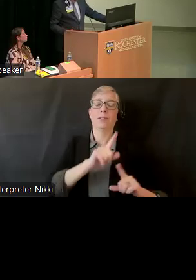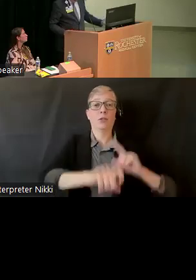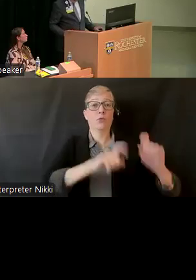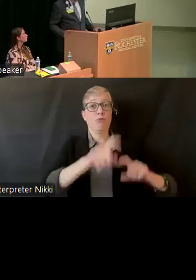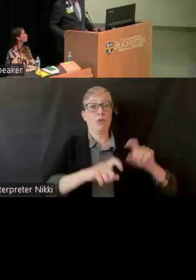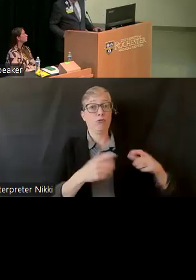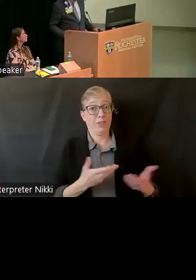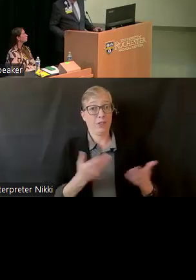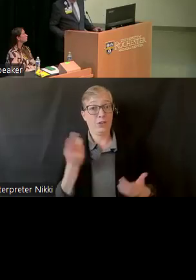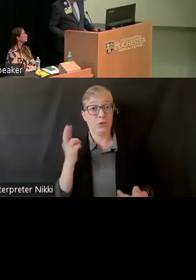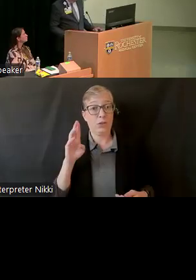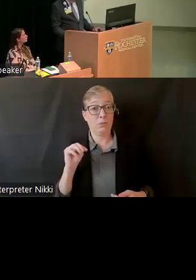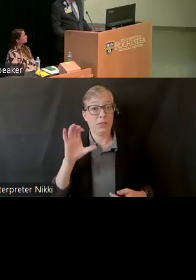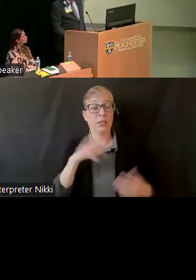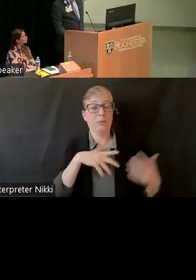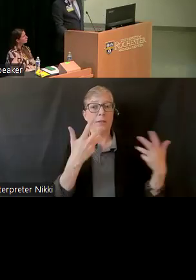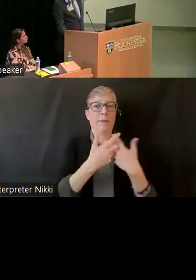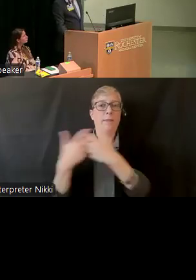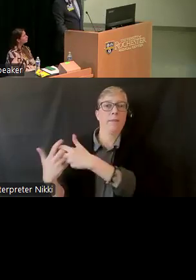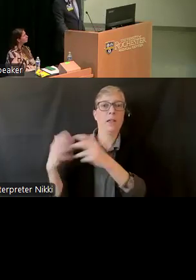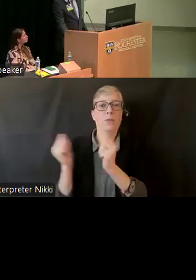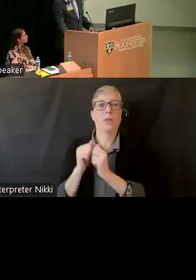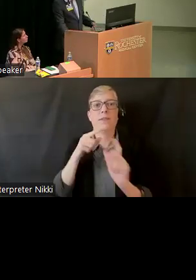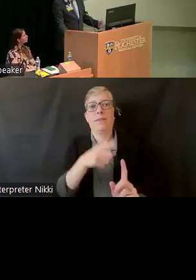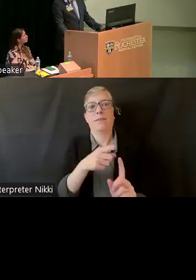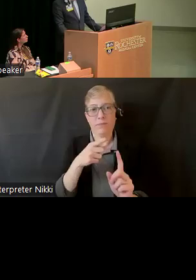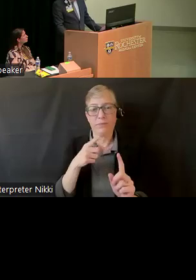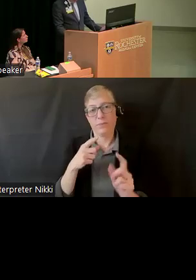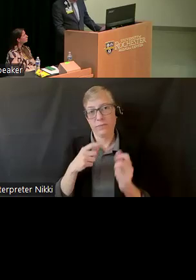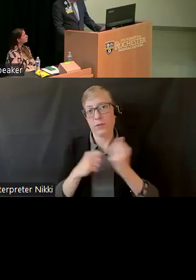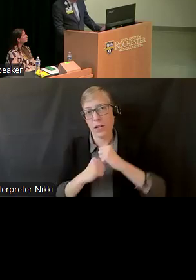aligned with the Dr laura Breen Heroes Foundation so our clinicians would know they could seek help